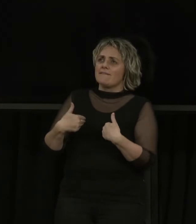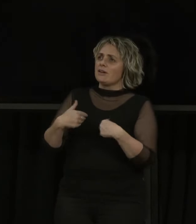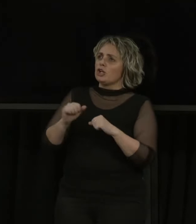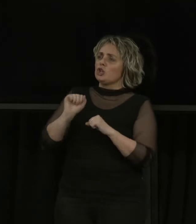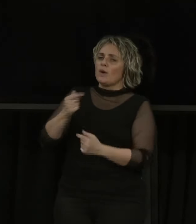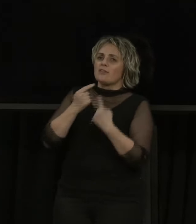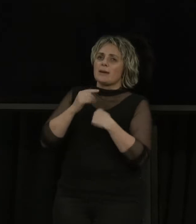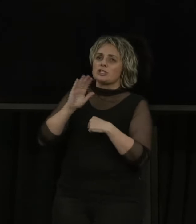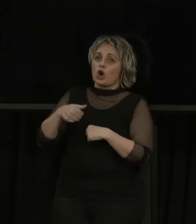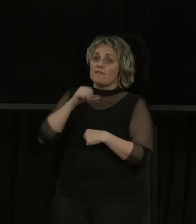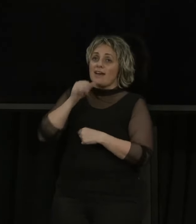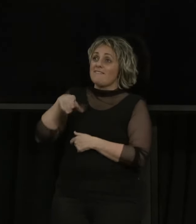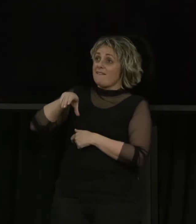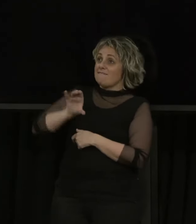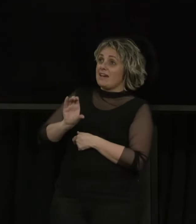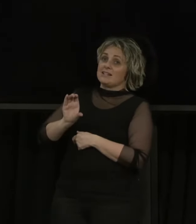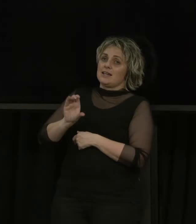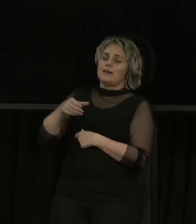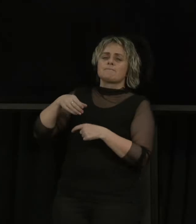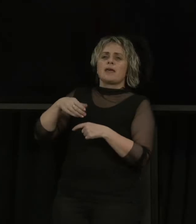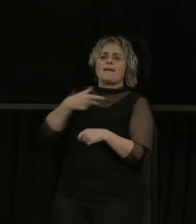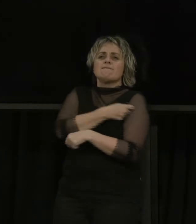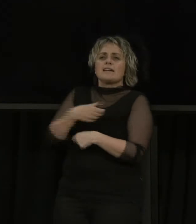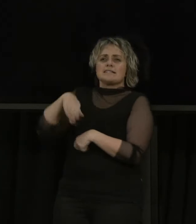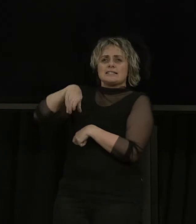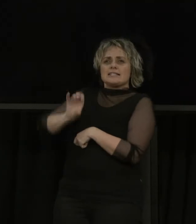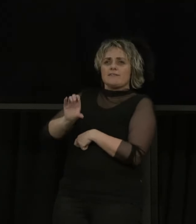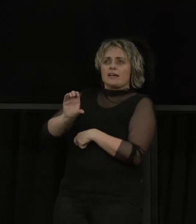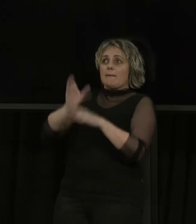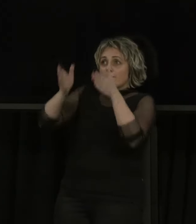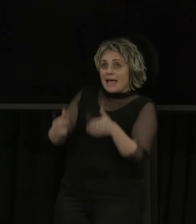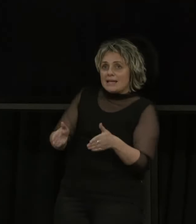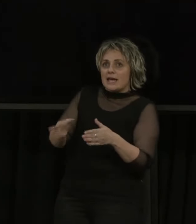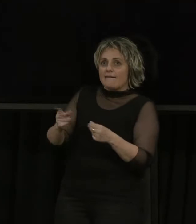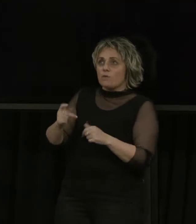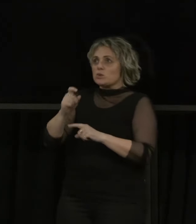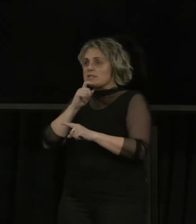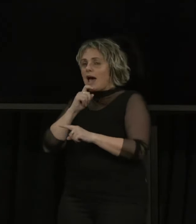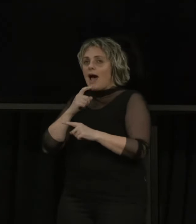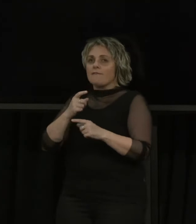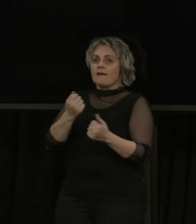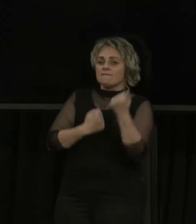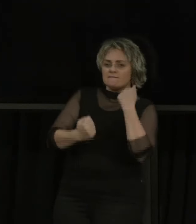Quite a few business leaders